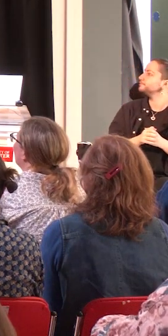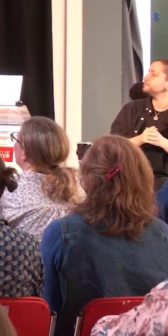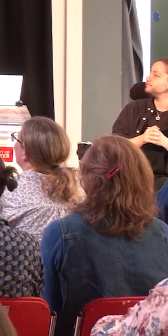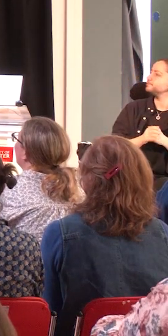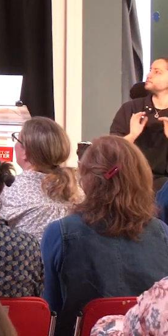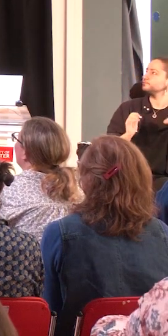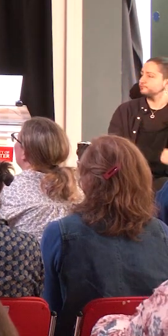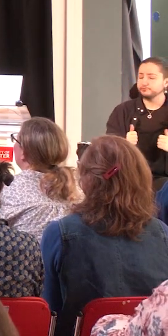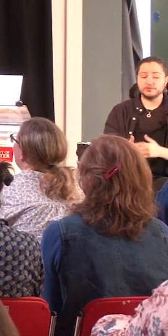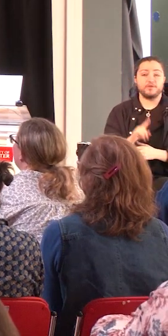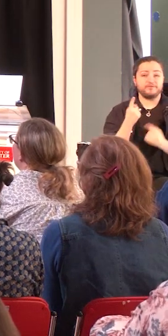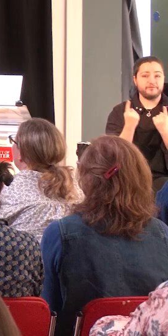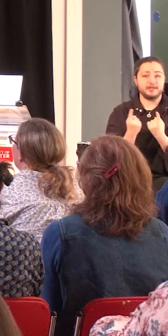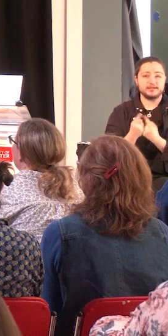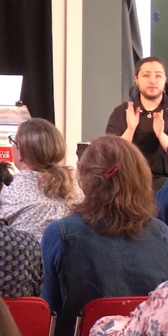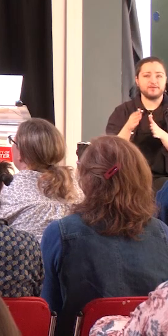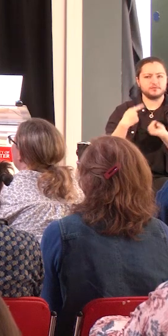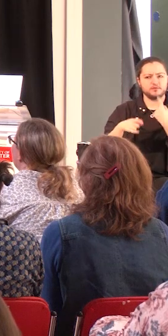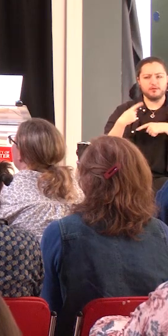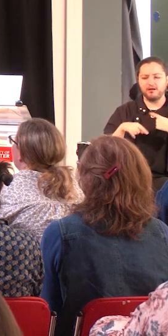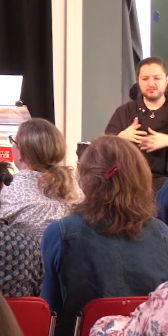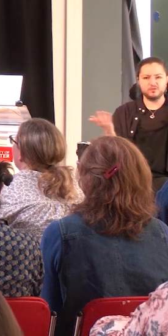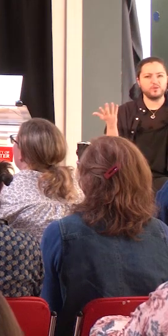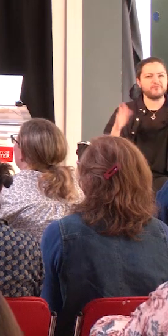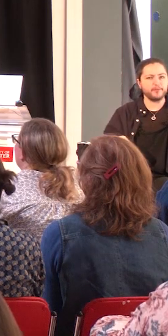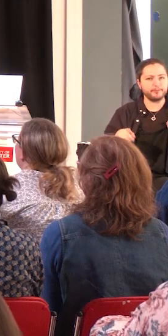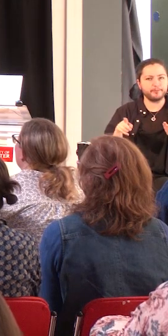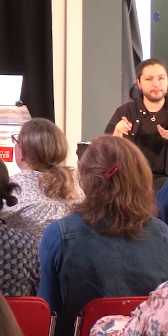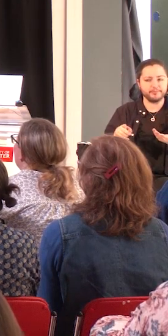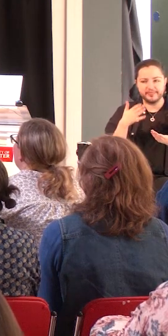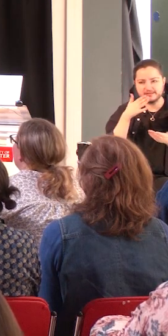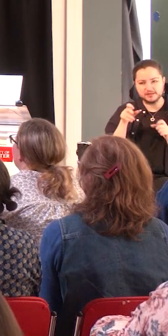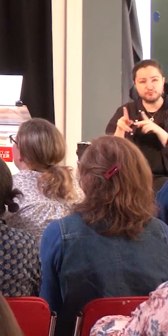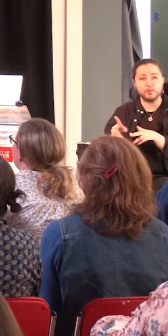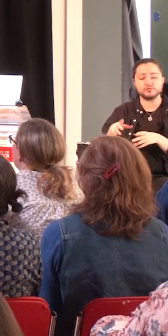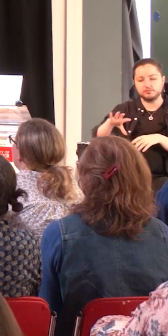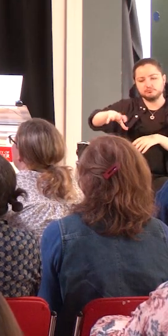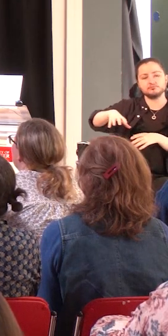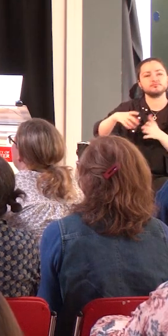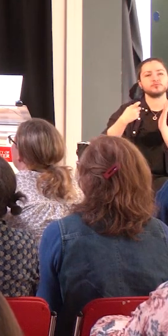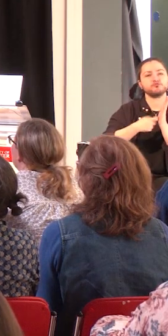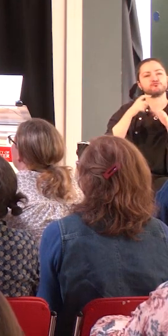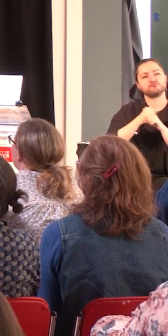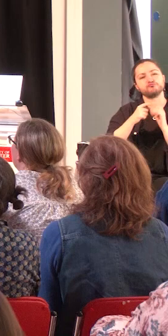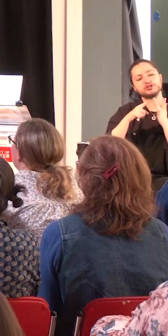Right, so first of all, we have to go back to where this all comes from, the principality of Reggio Emilia in Northern Italy.